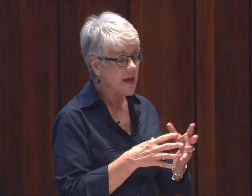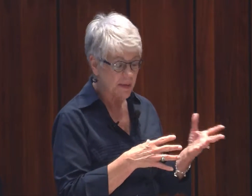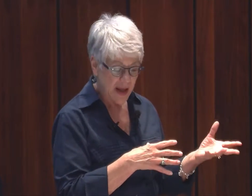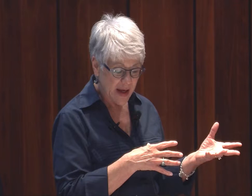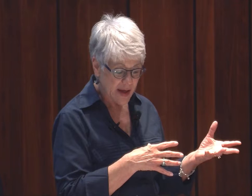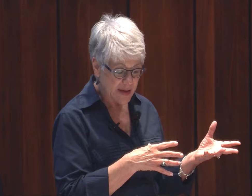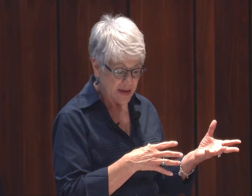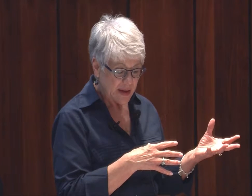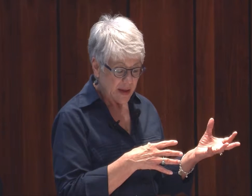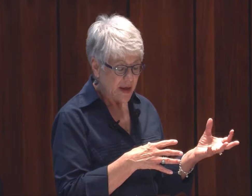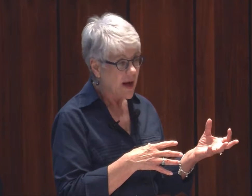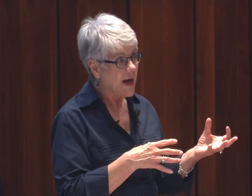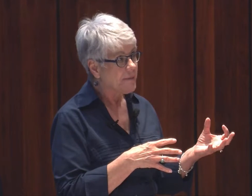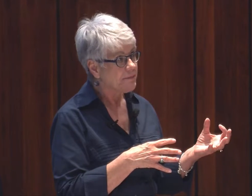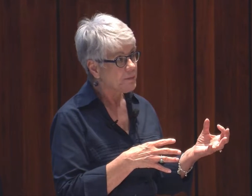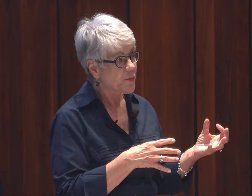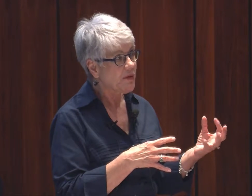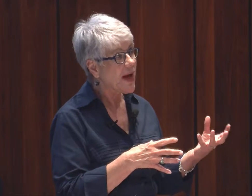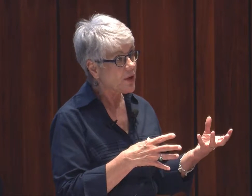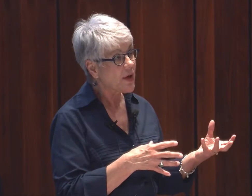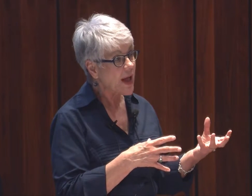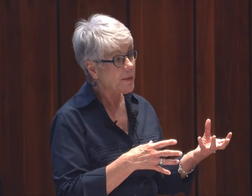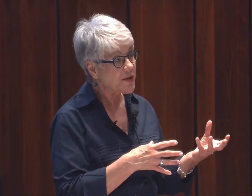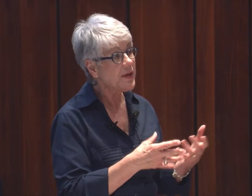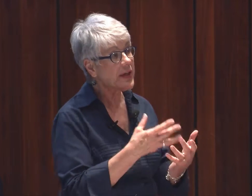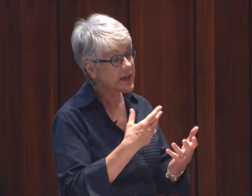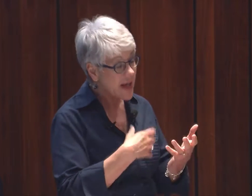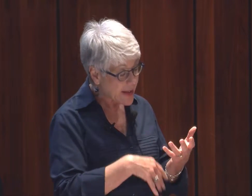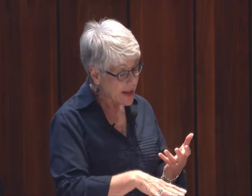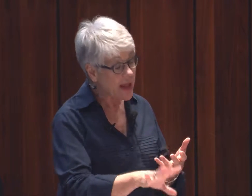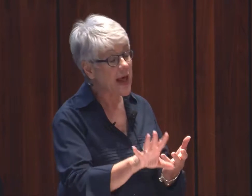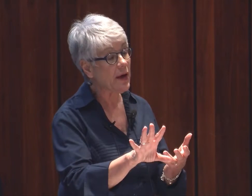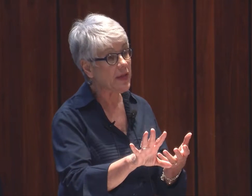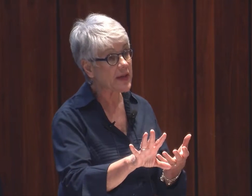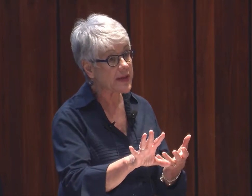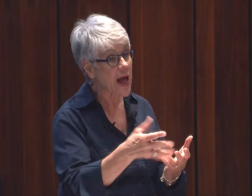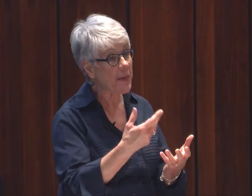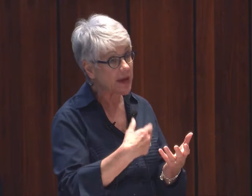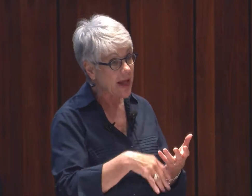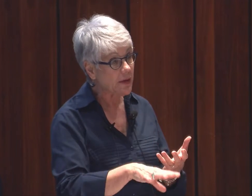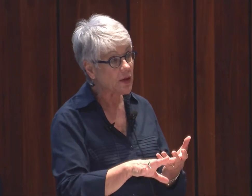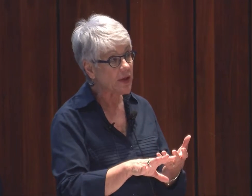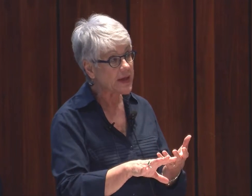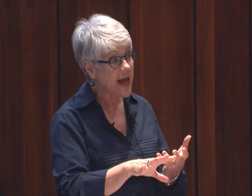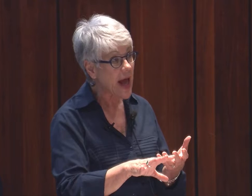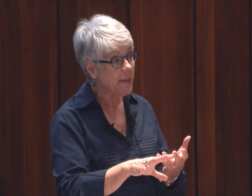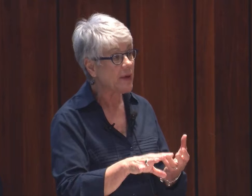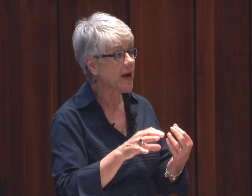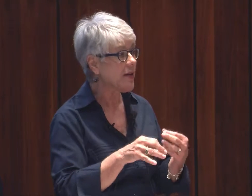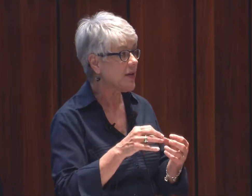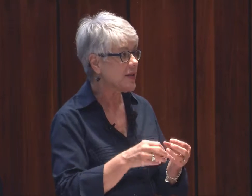them, and provide learning opportunities and then allow things to happen, allow the learning to happen rather than to